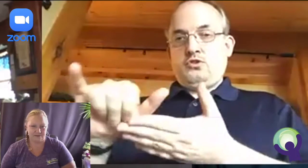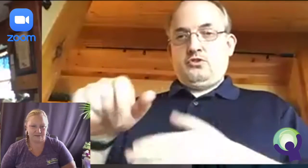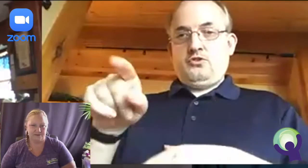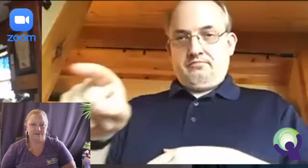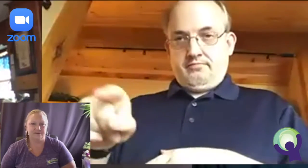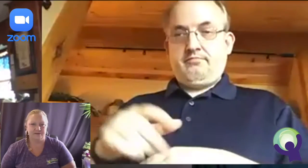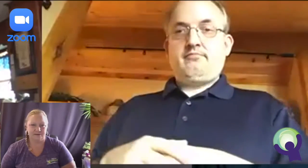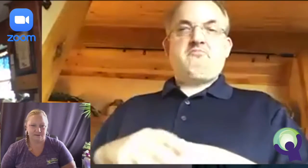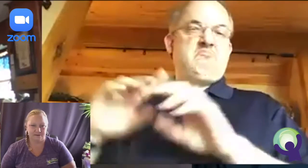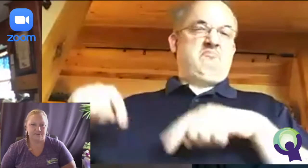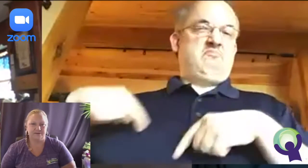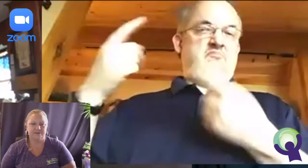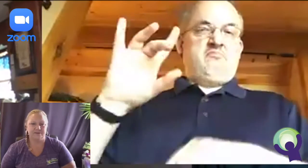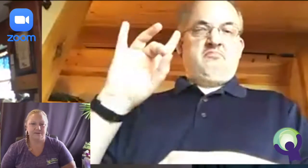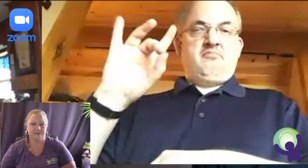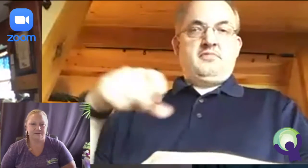and I work in the Long Island area